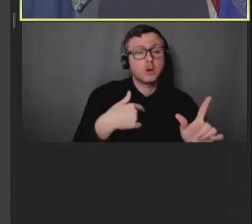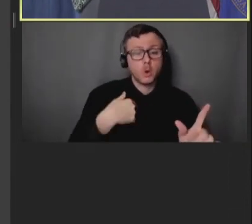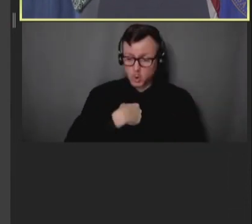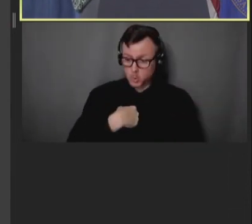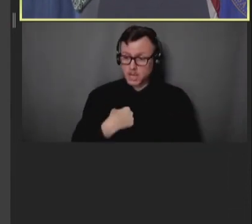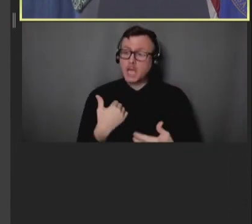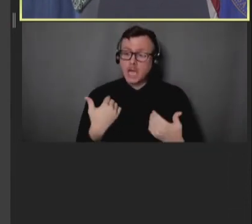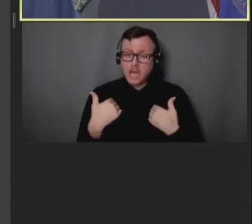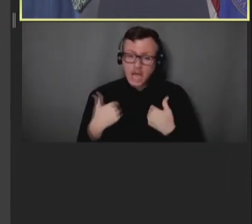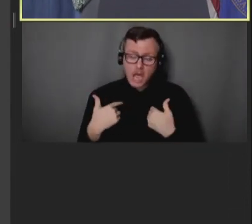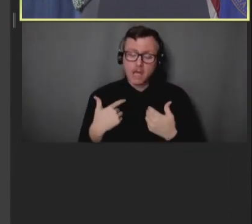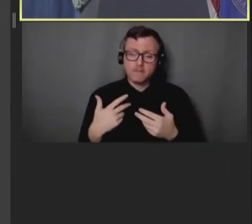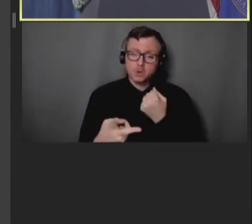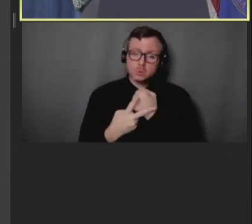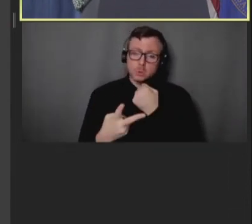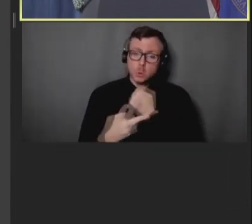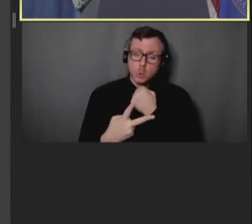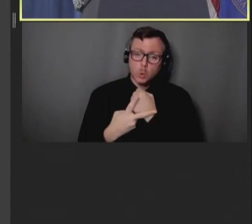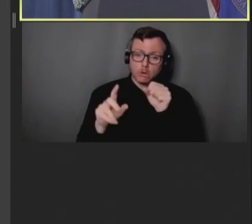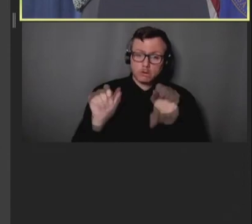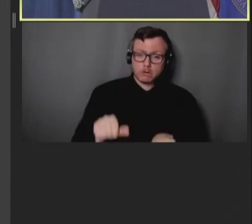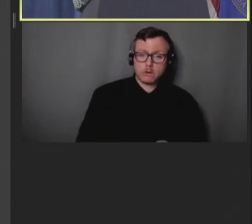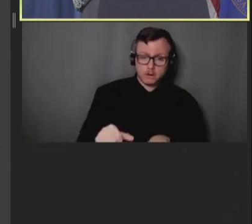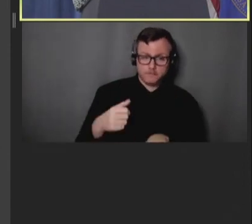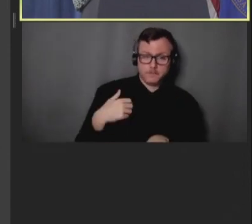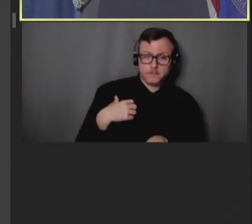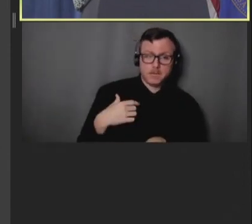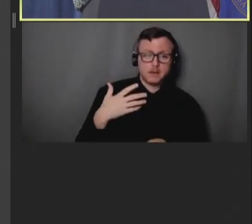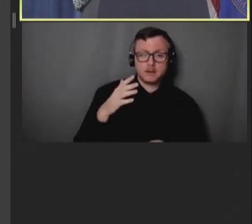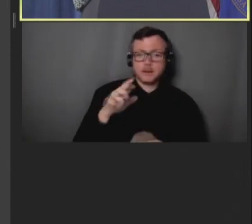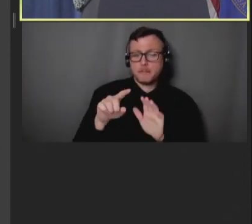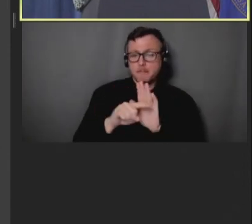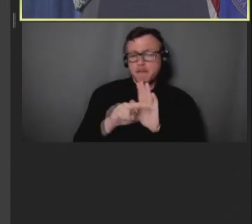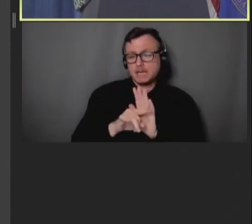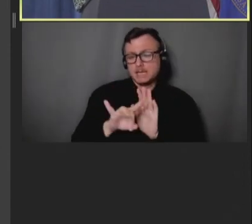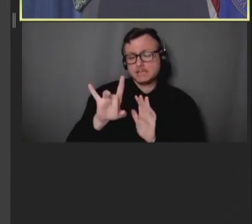because of this happenstance minus 80 Celsius freezer.